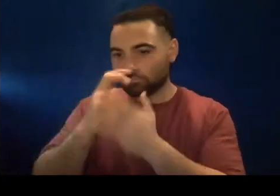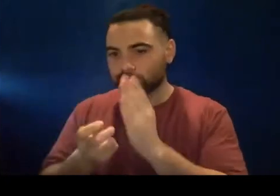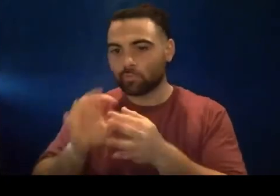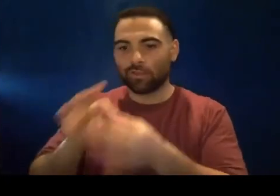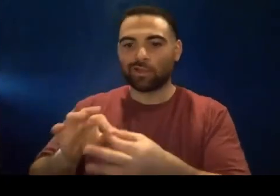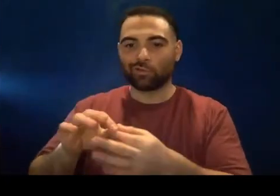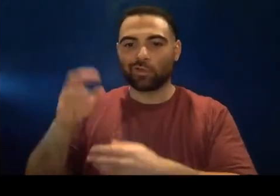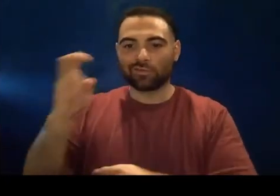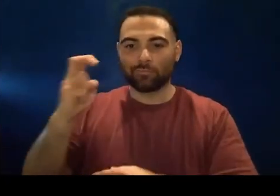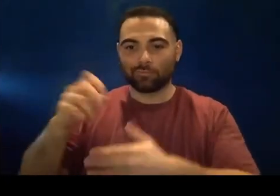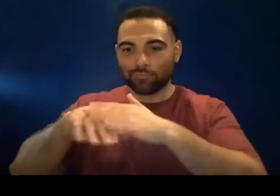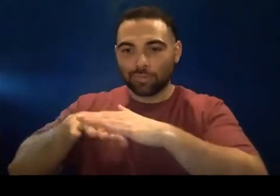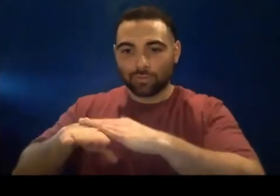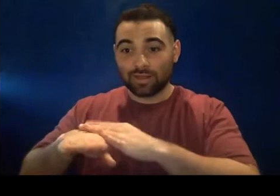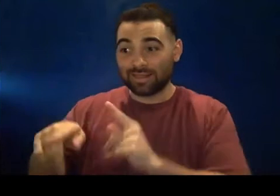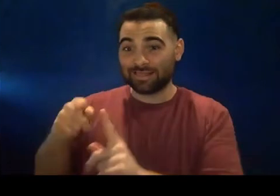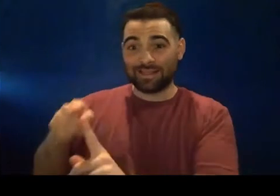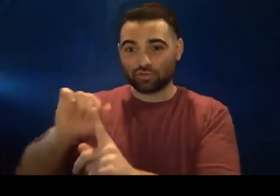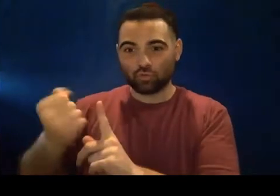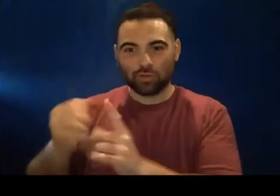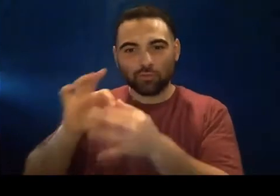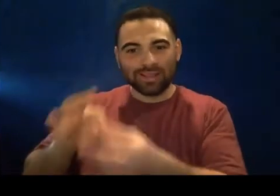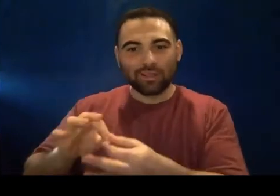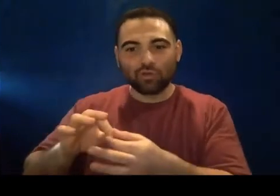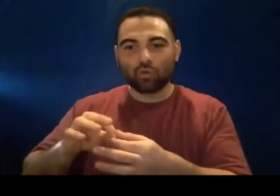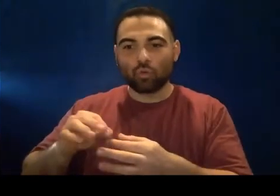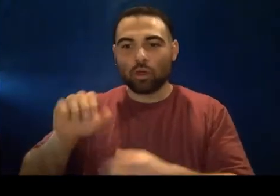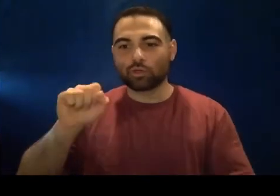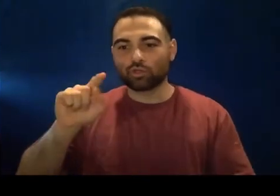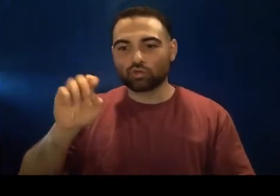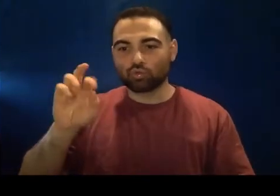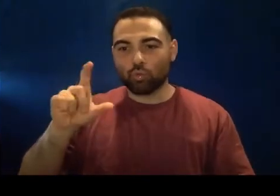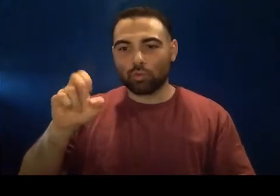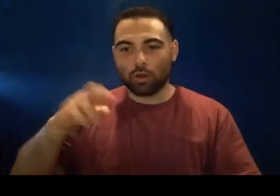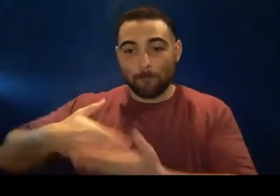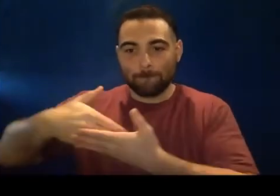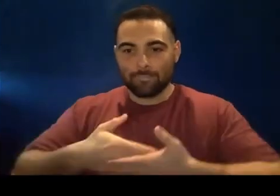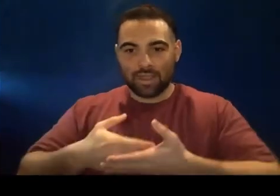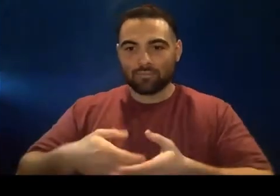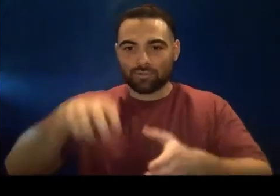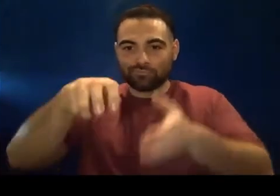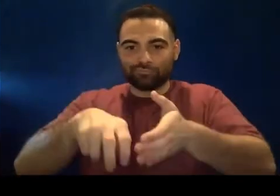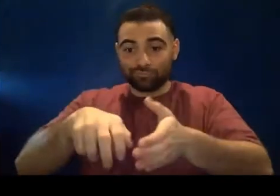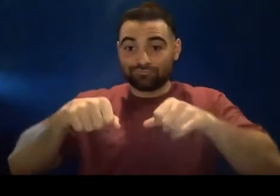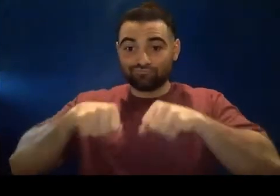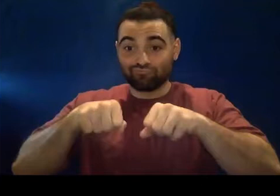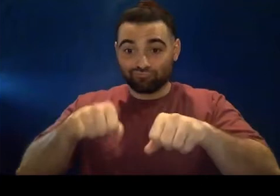that included a stroller and staircases. Talk about how that influenced some more